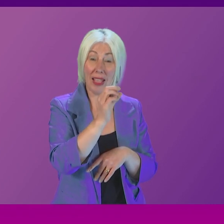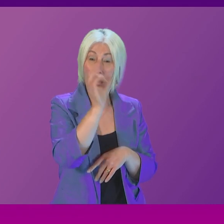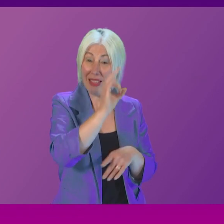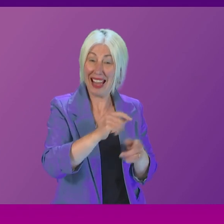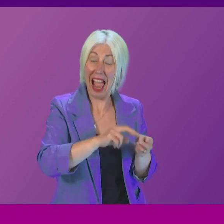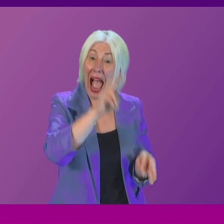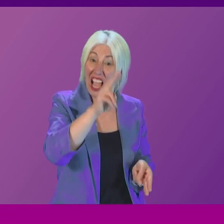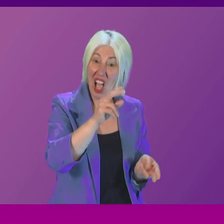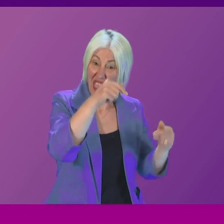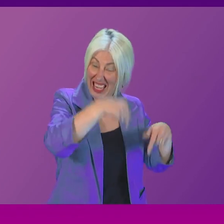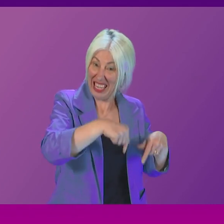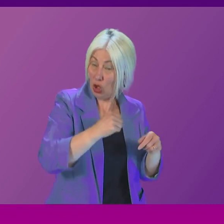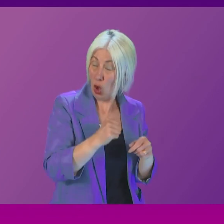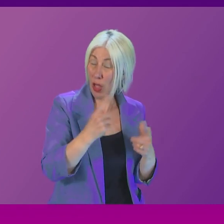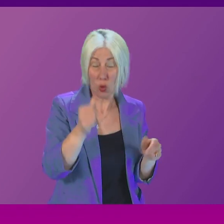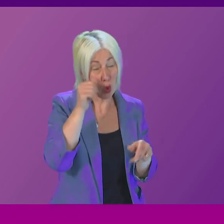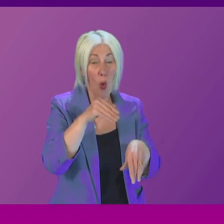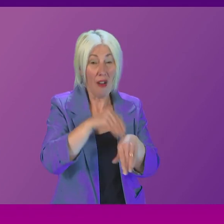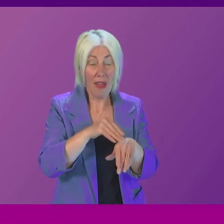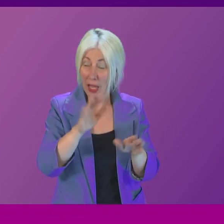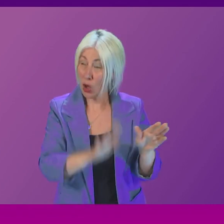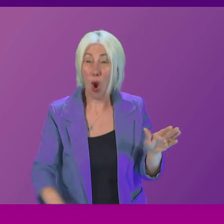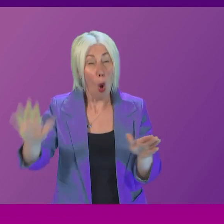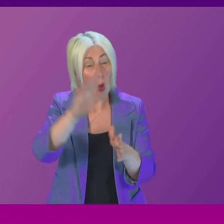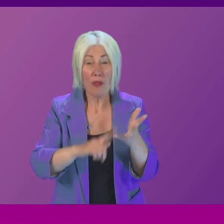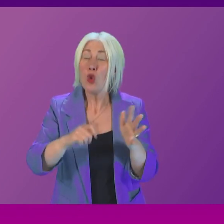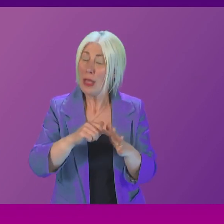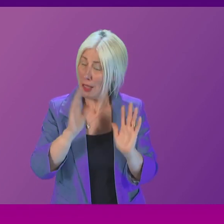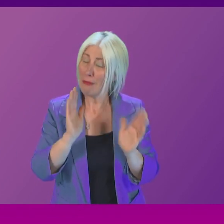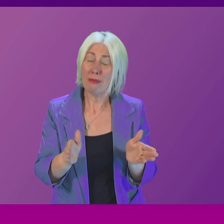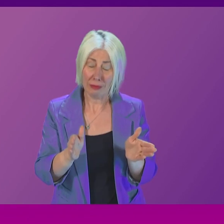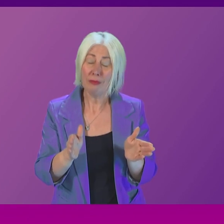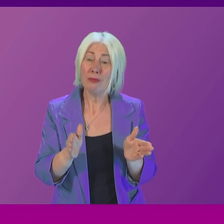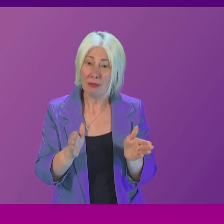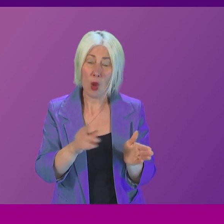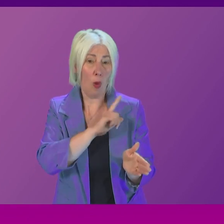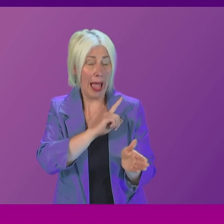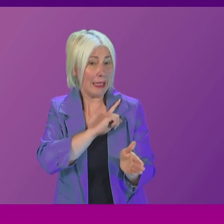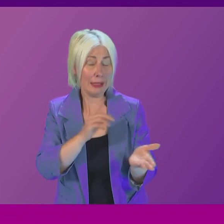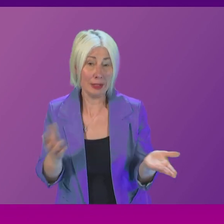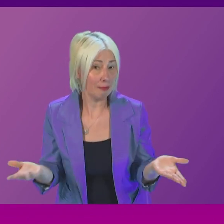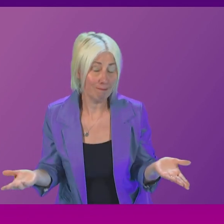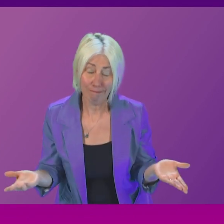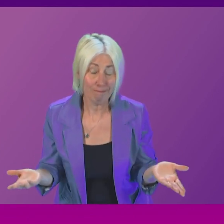We know, therefore, that these issues are affecting people right across the UK. The reason for that is the pandemic.